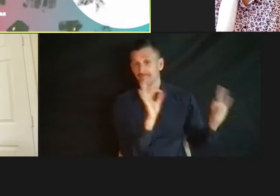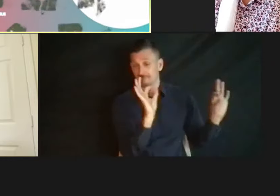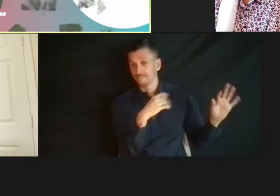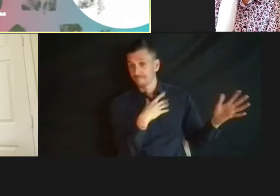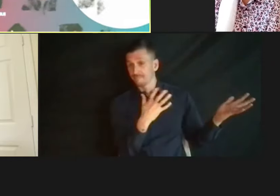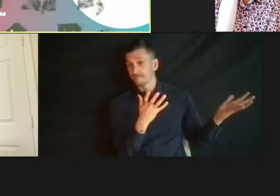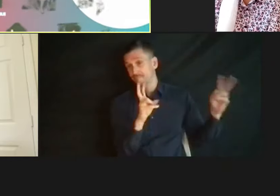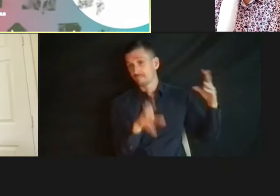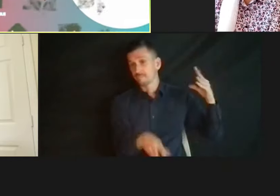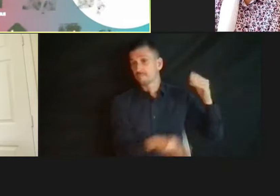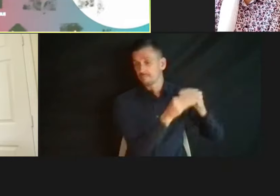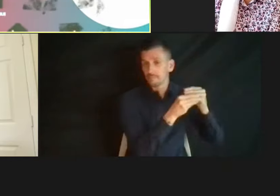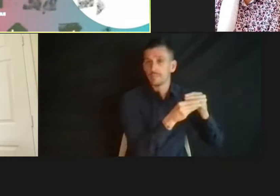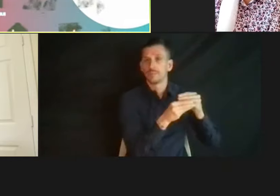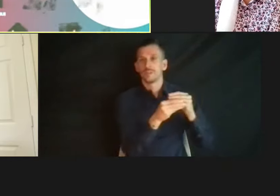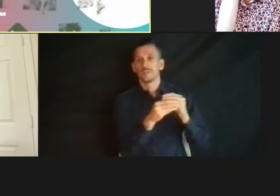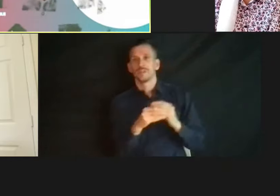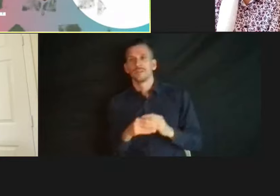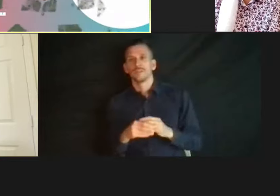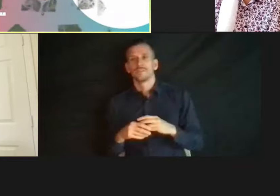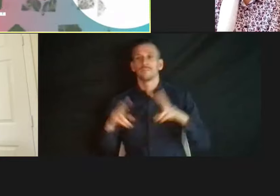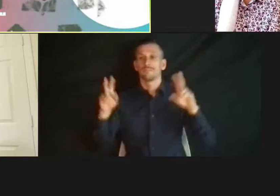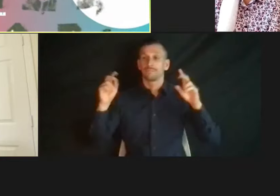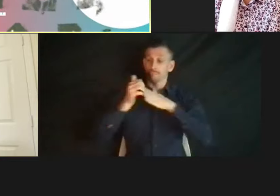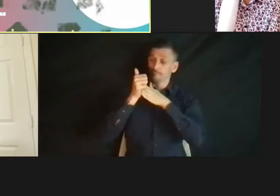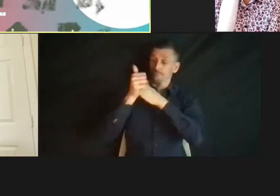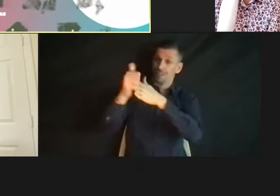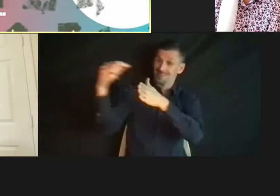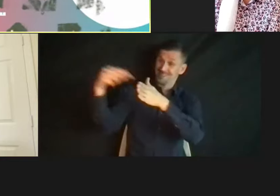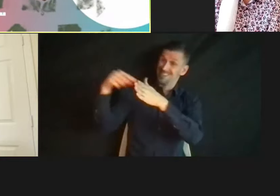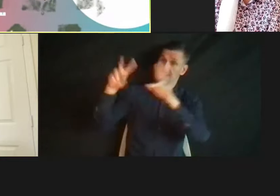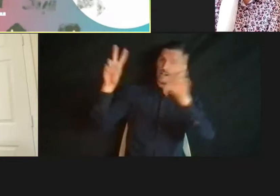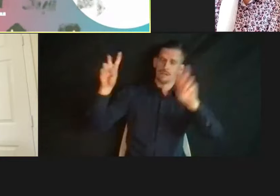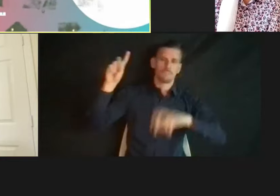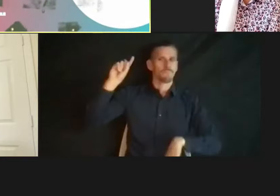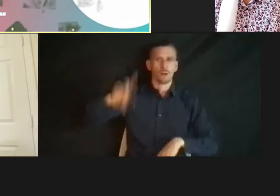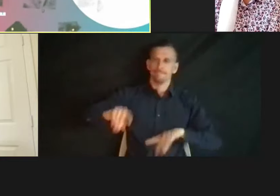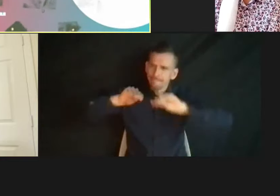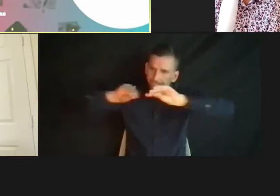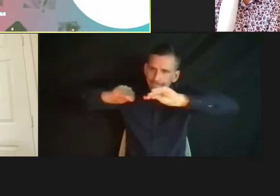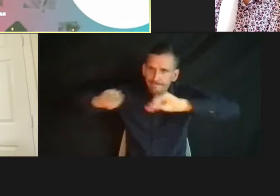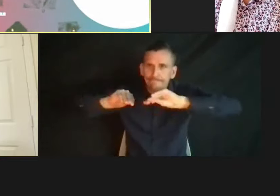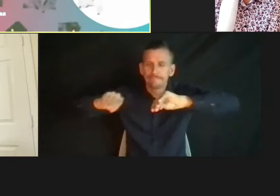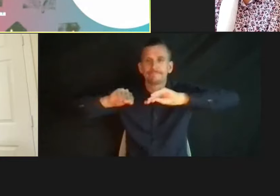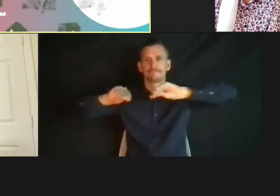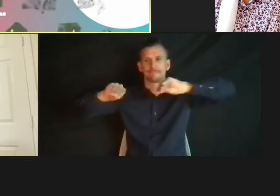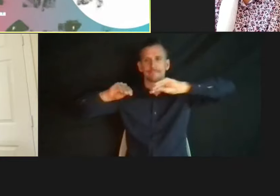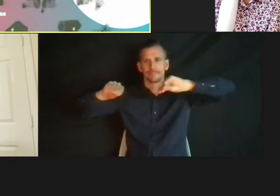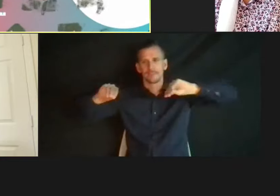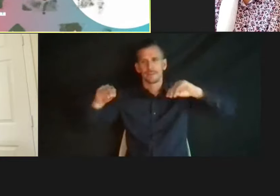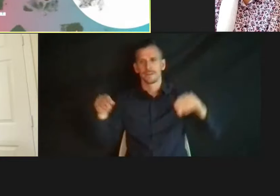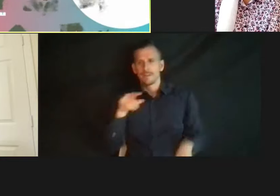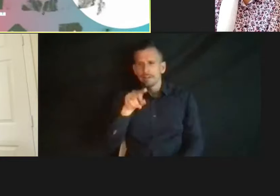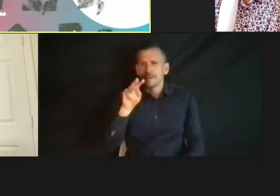and I was kind of asking them what exactly is the problem? Why can’t we find a permanent solution